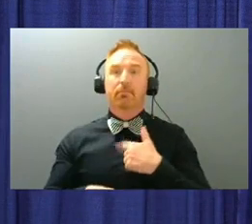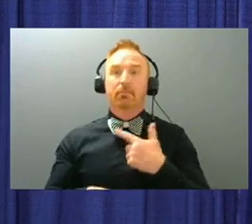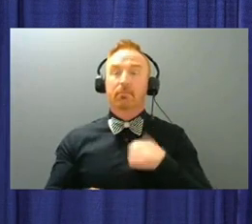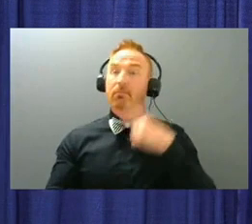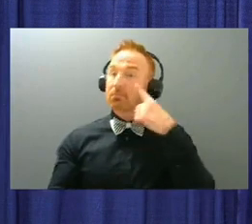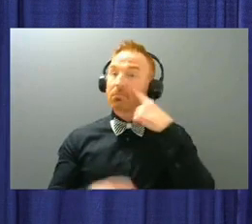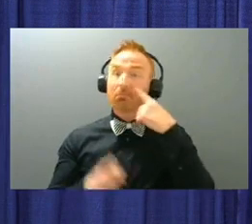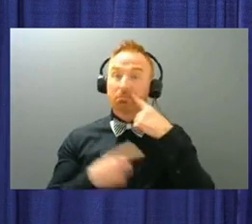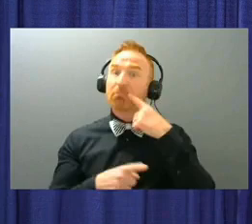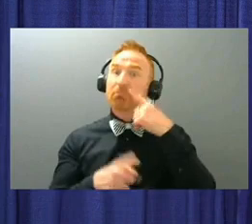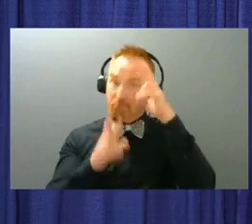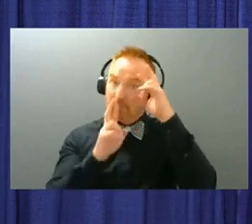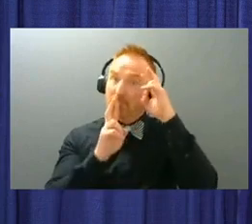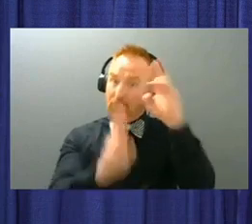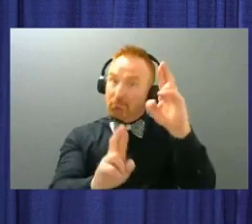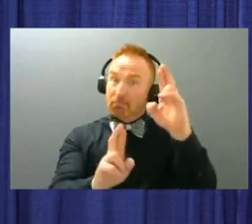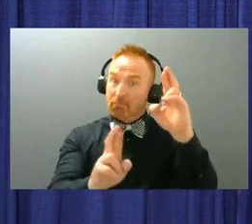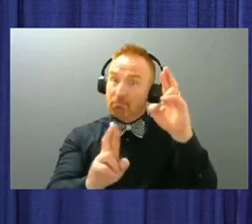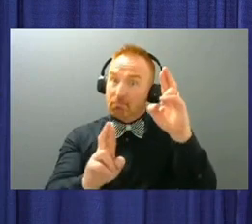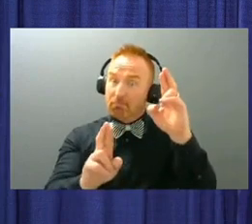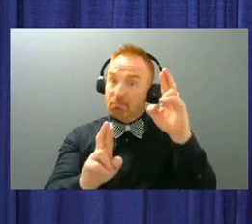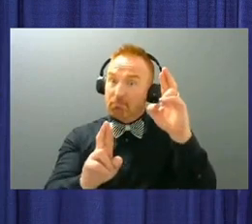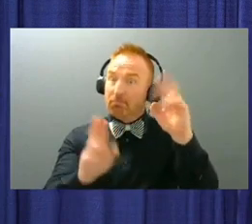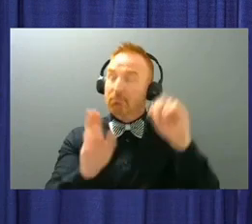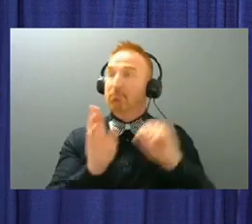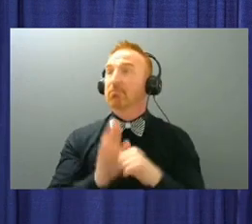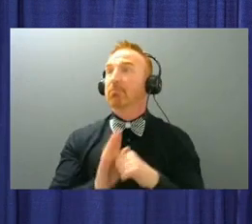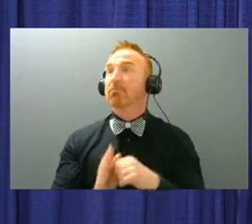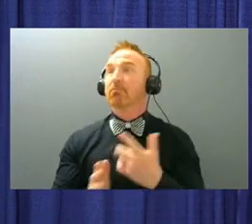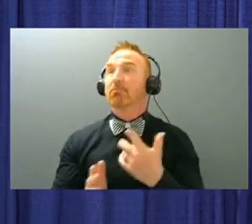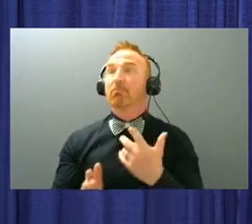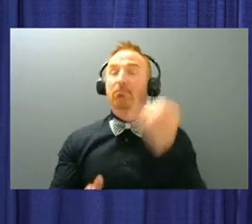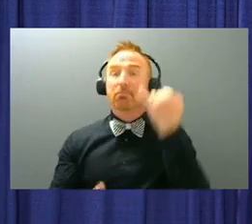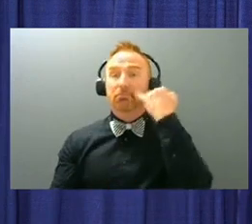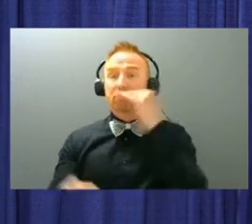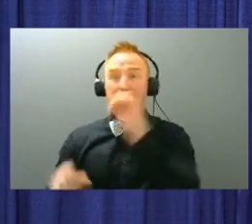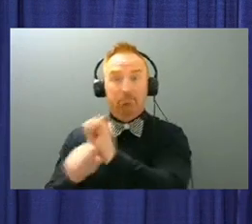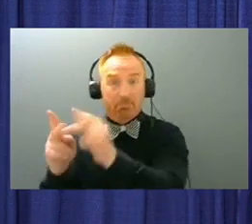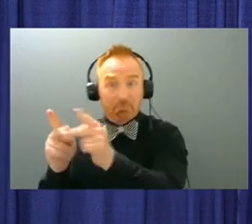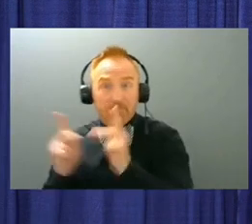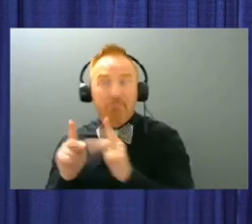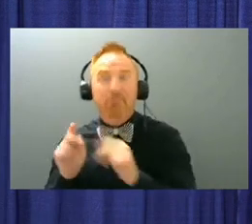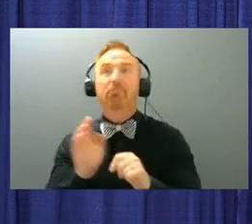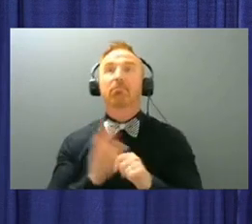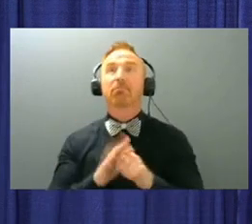greatest respect for places, places of employment or places